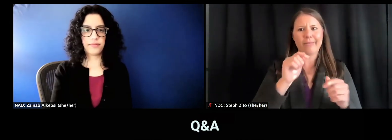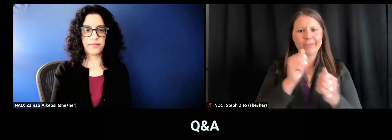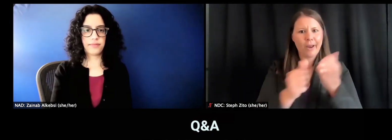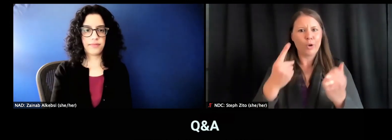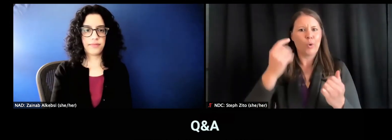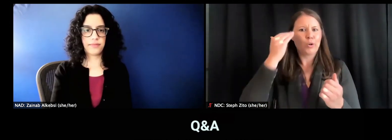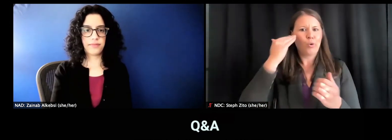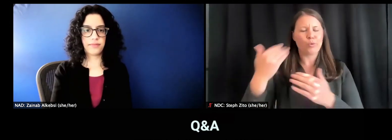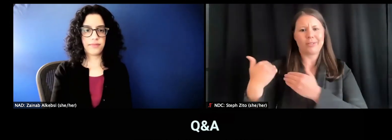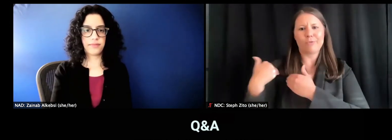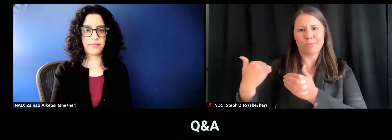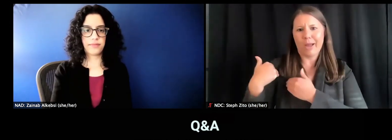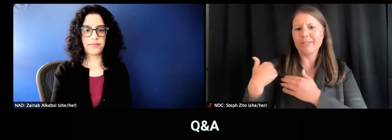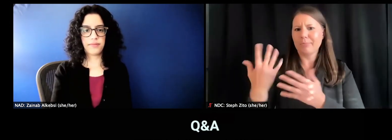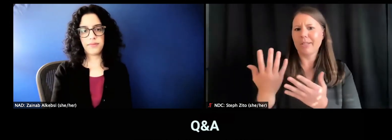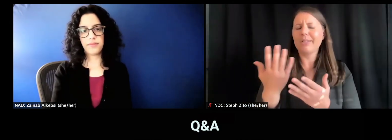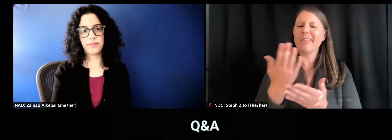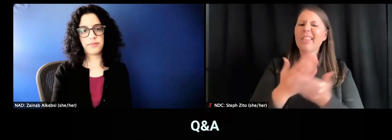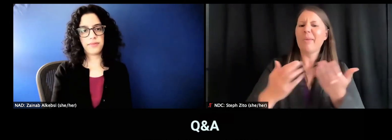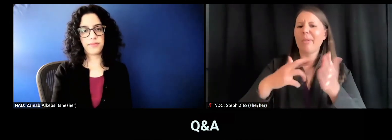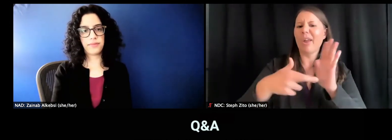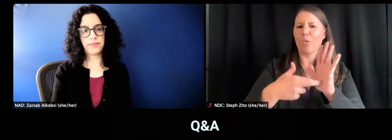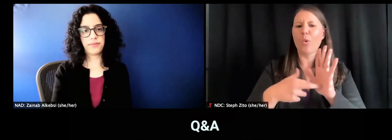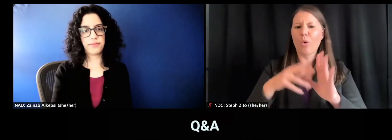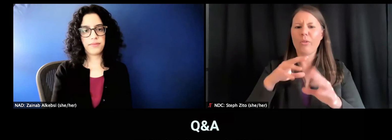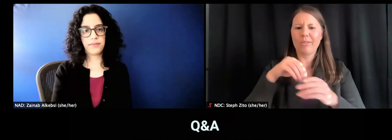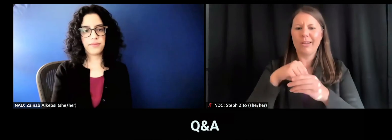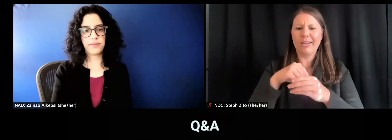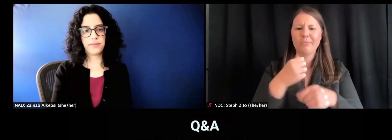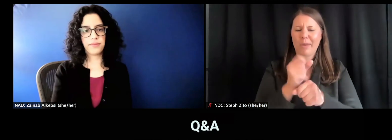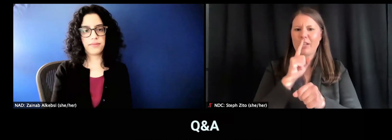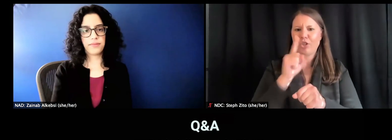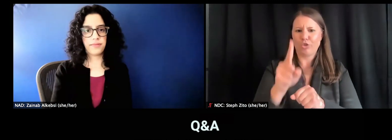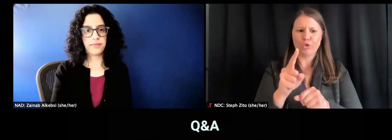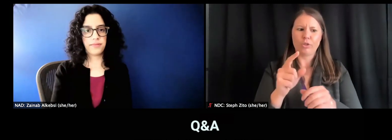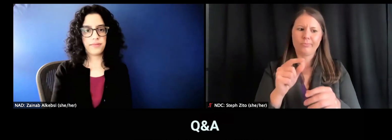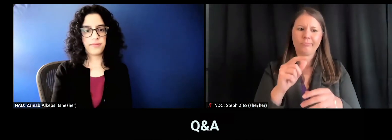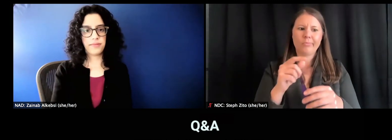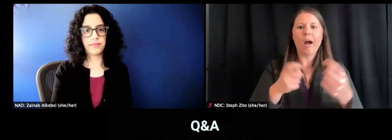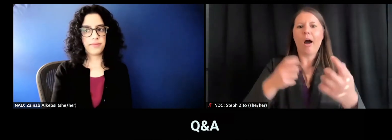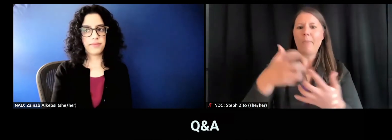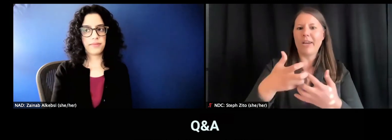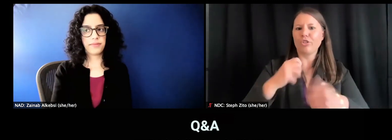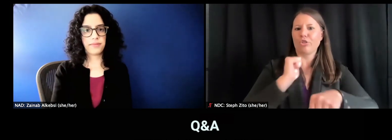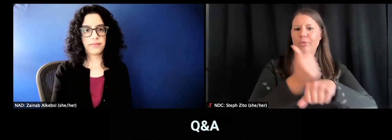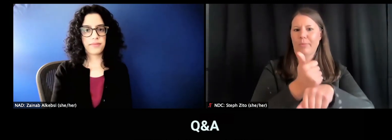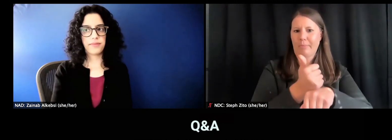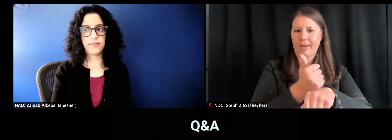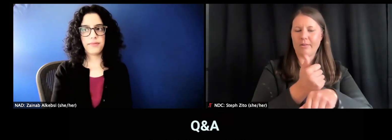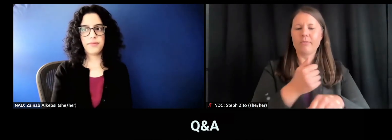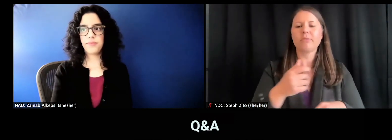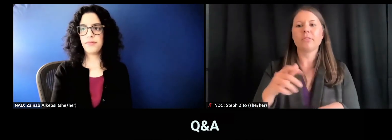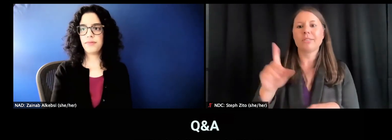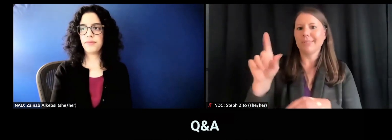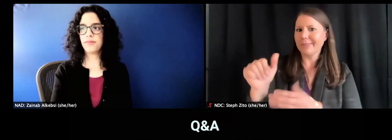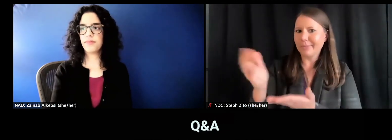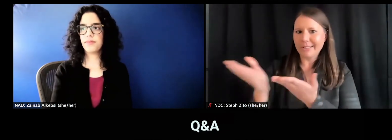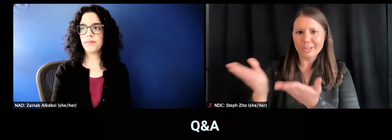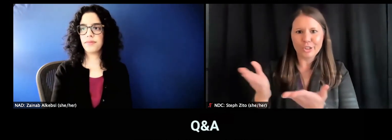So it is important that everyone be aware and familiar with their responsibilities and roles in making sure that accommodations are implemented,